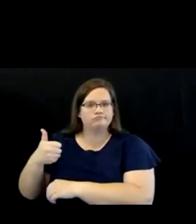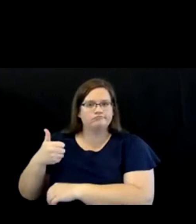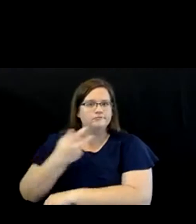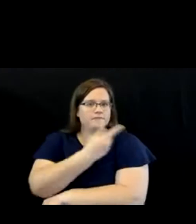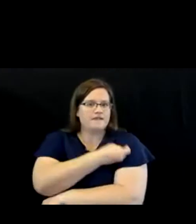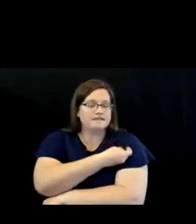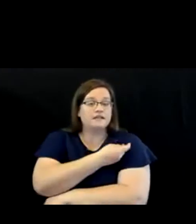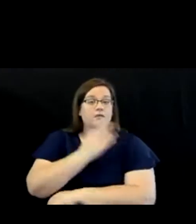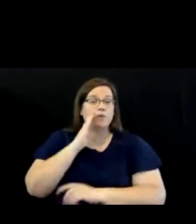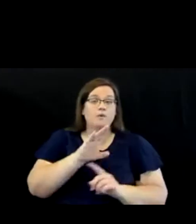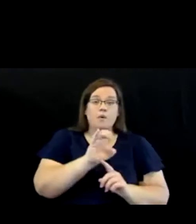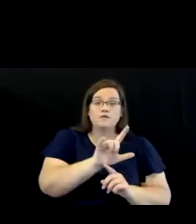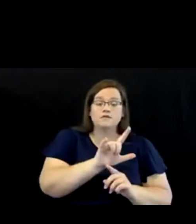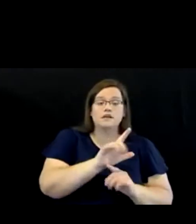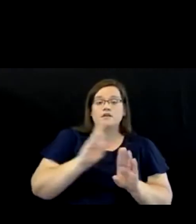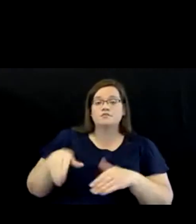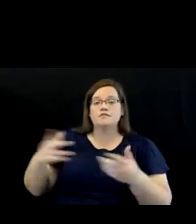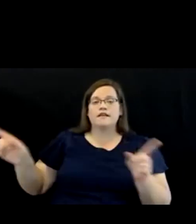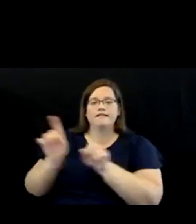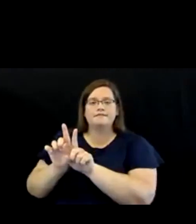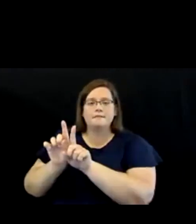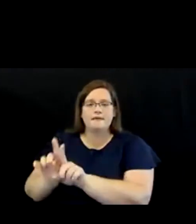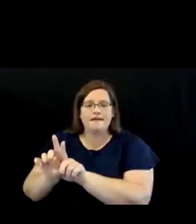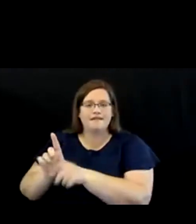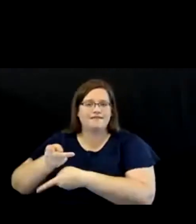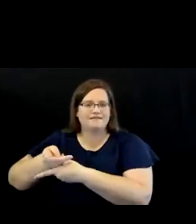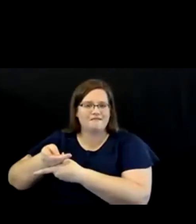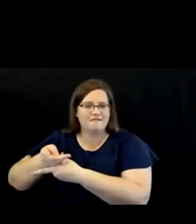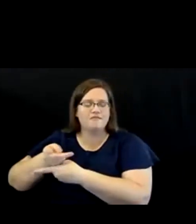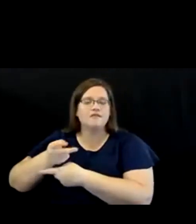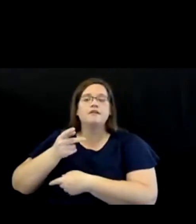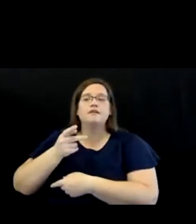has provided companion care to people, whether that's just because they're